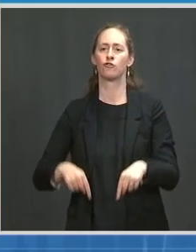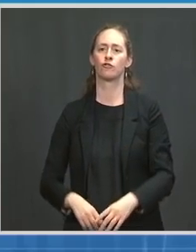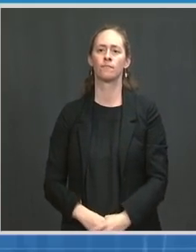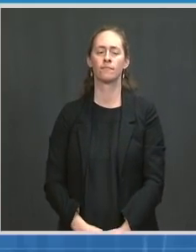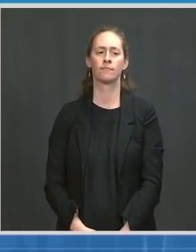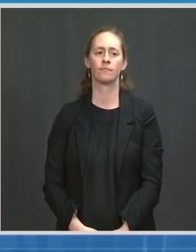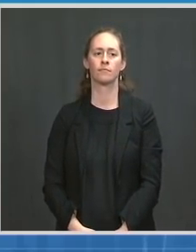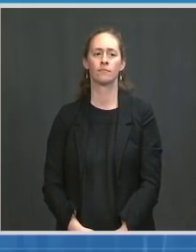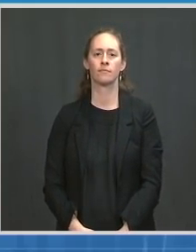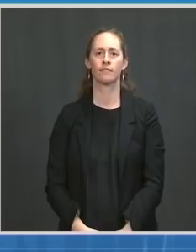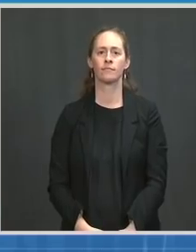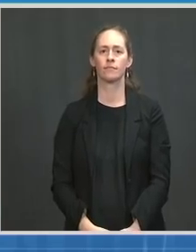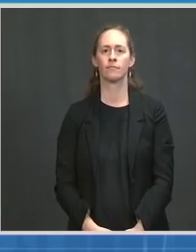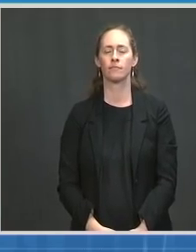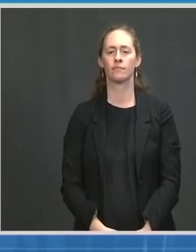Moderator: Thanks. Let's go to Tamara Keith at NPR.